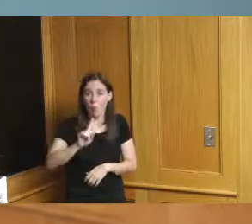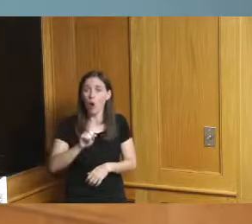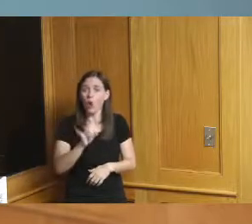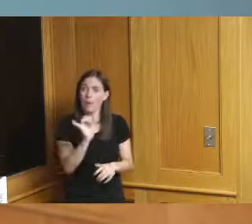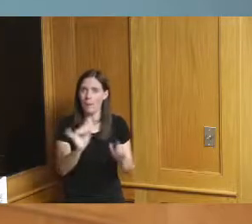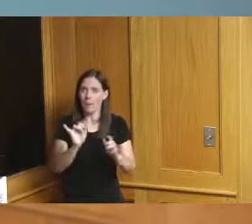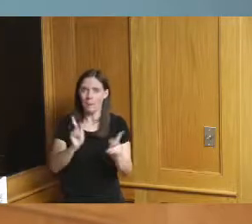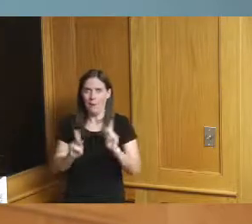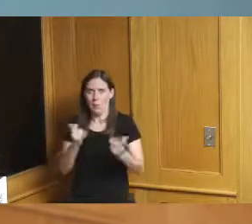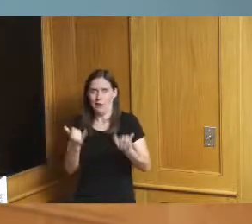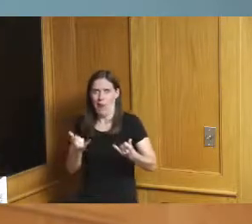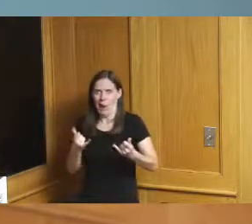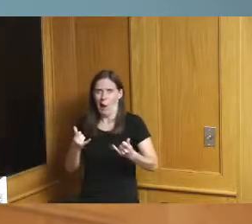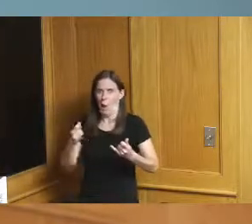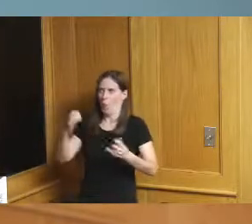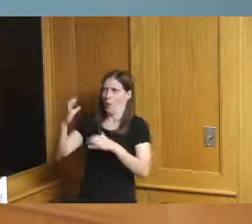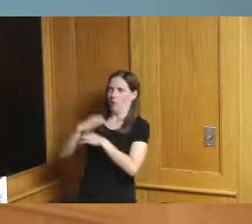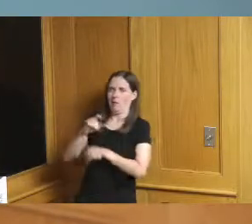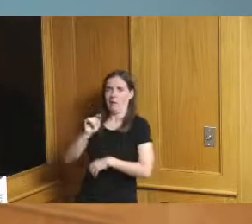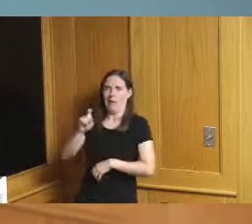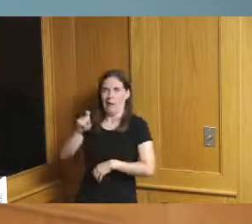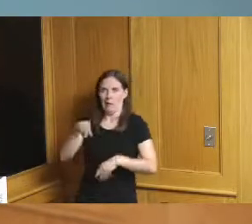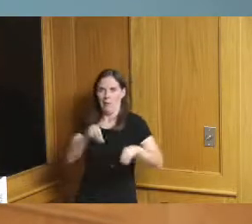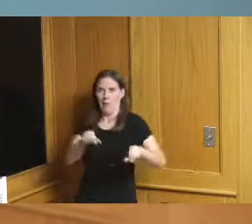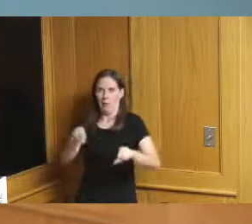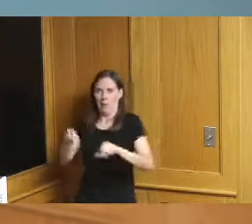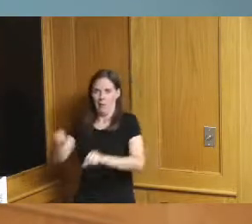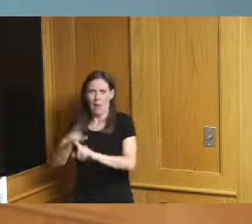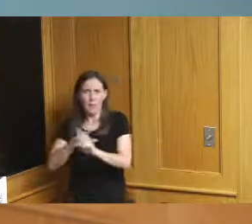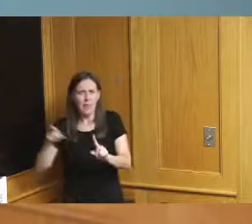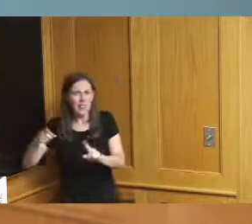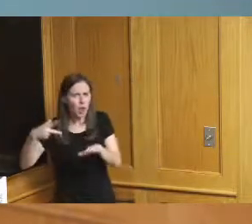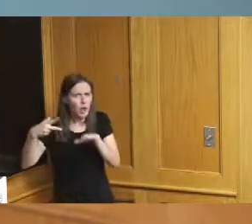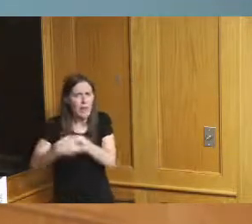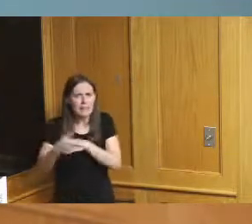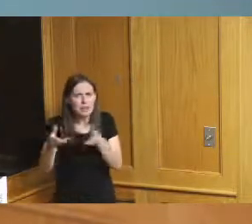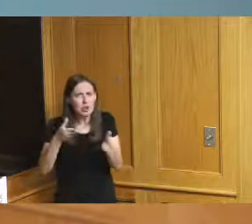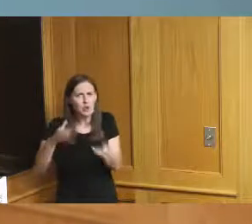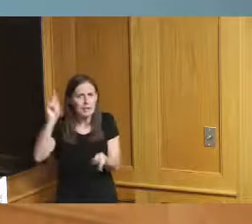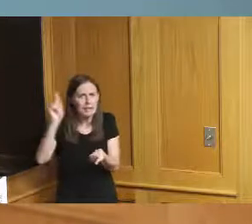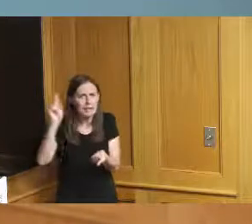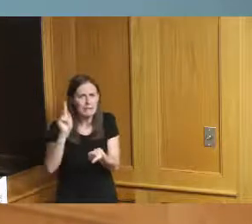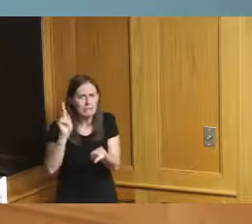and every time i see you you're cutting services and we can't do that we can't i can't go in and